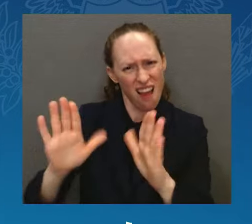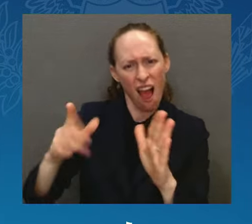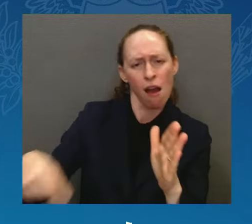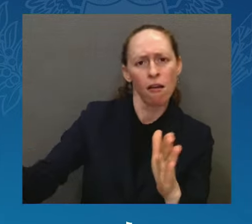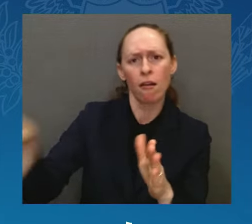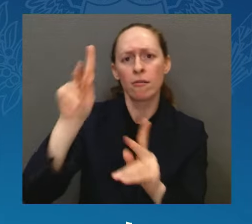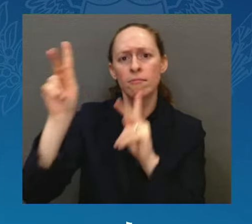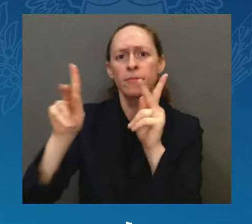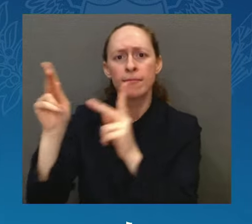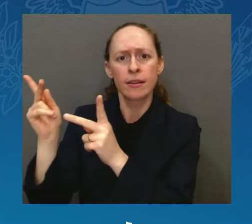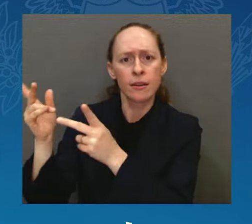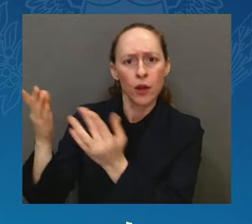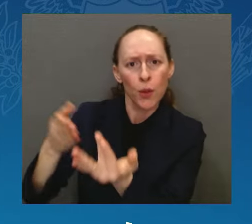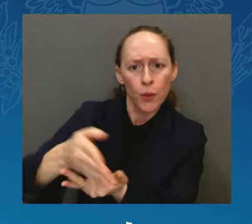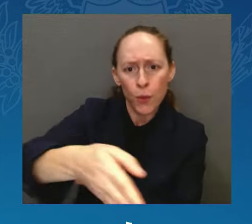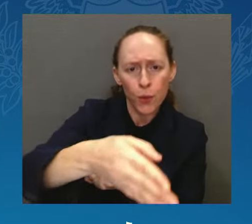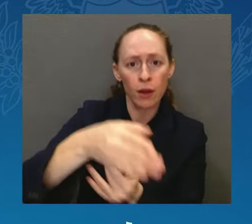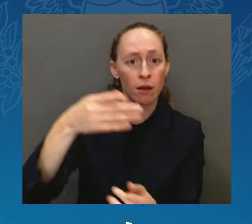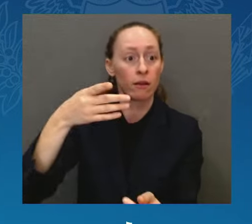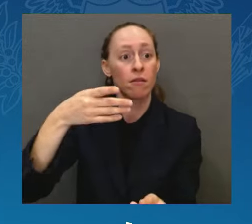In this moment of heartbreak and tragedy --